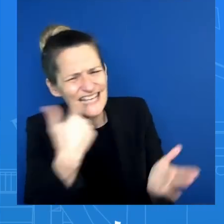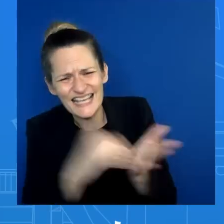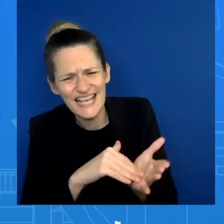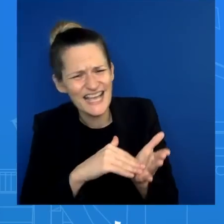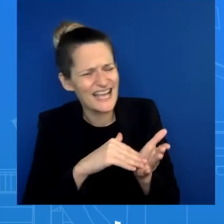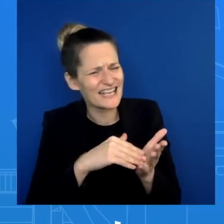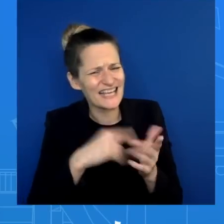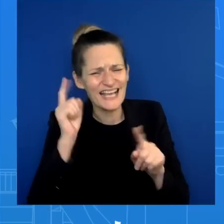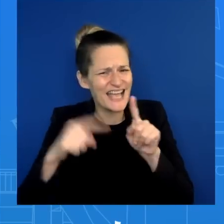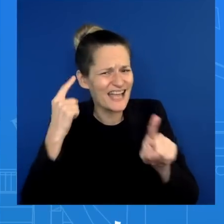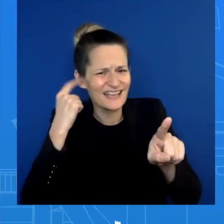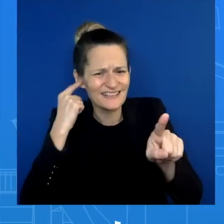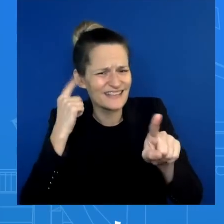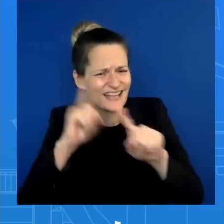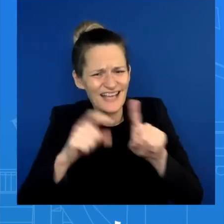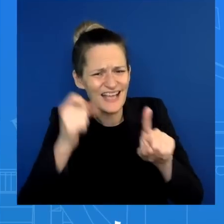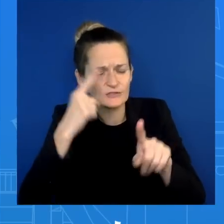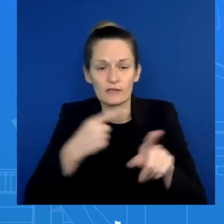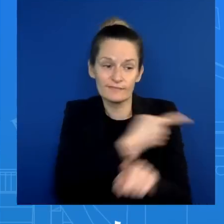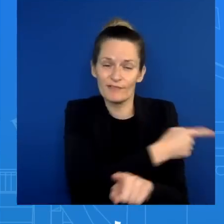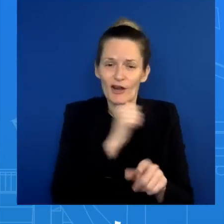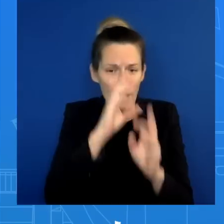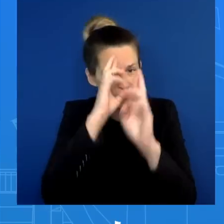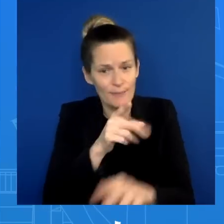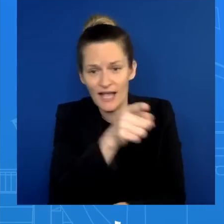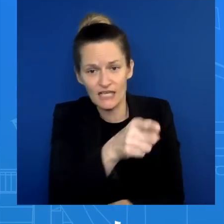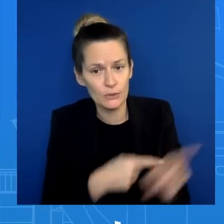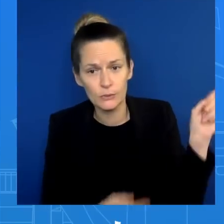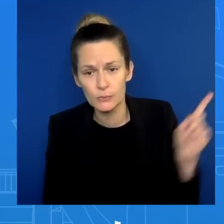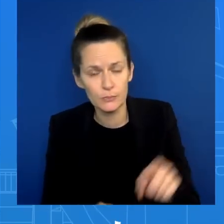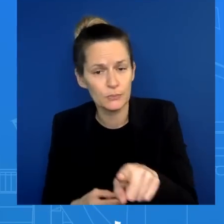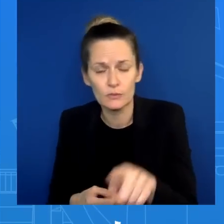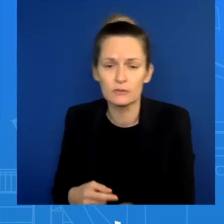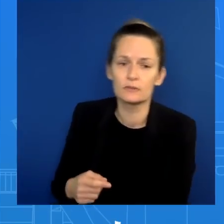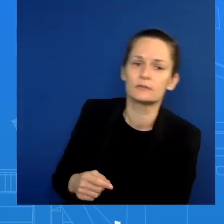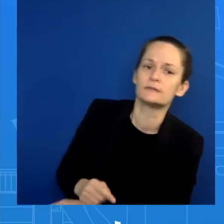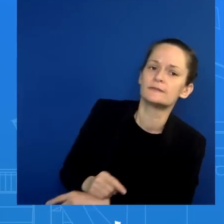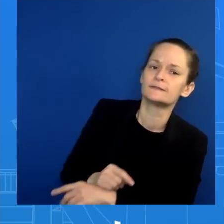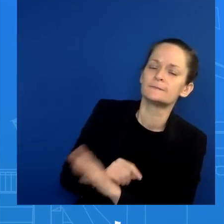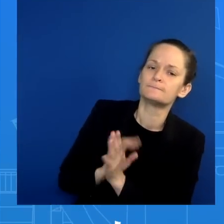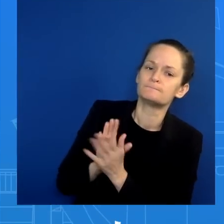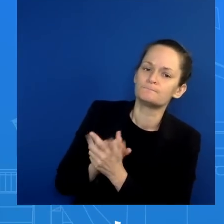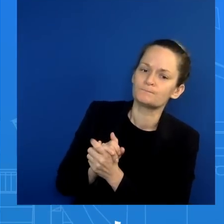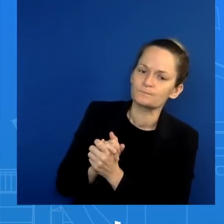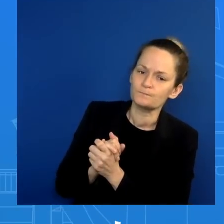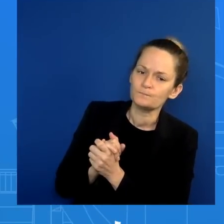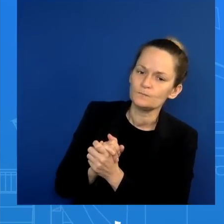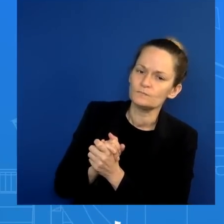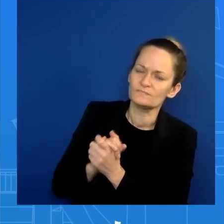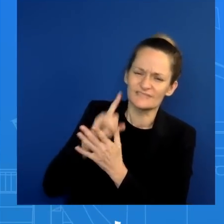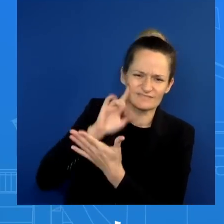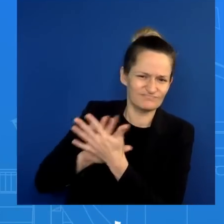(cross-talk) Ms. Jean-Pierre: You're being disrespectful. Go ahead.